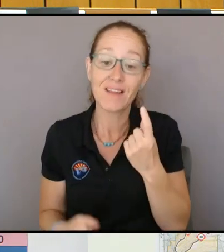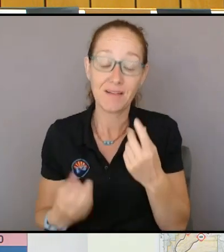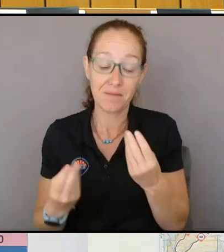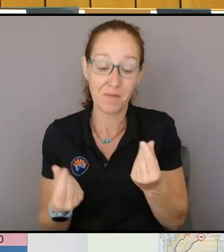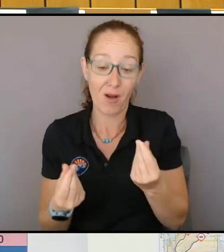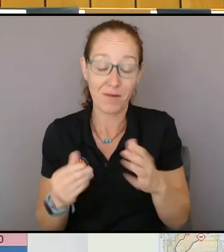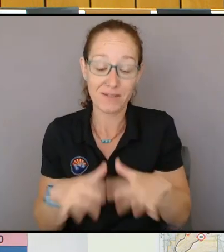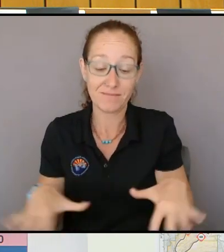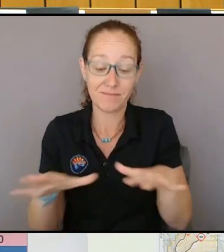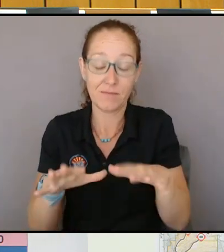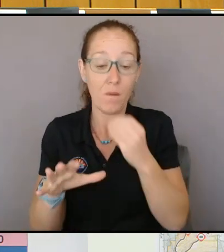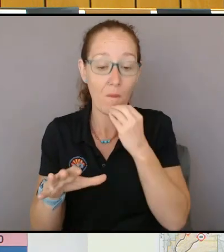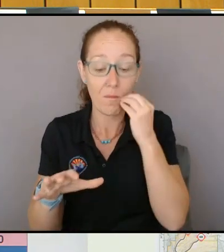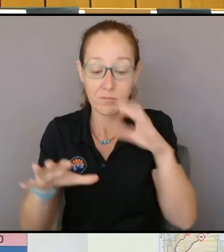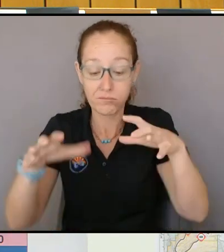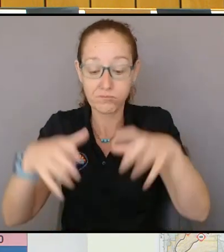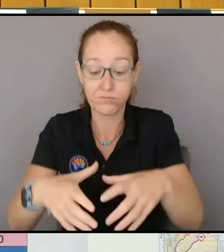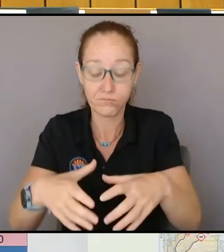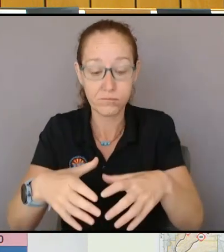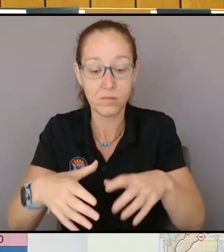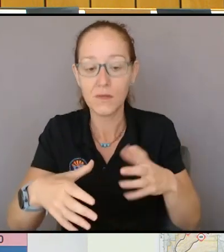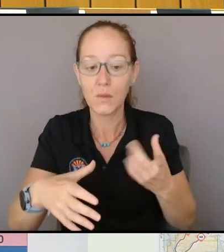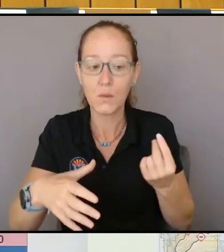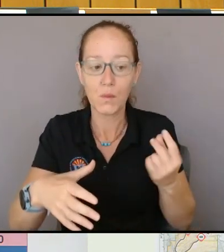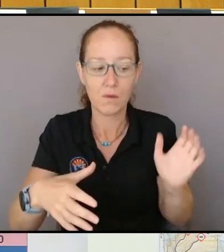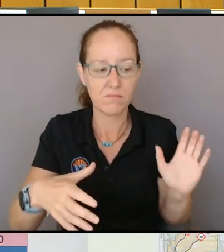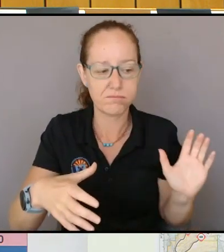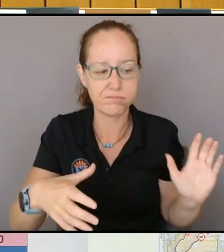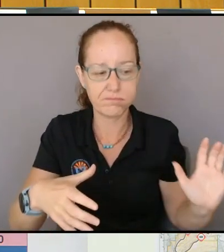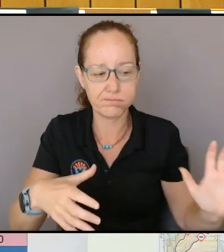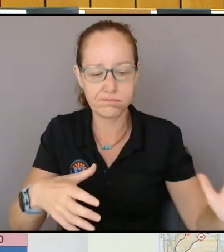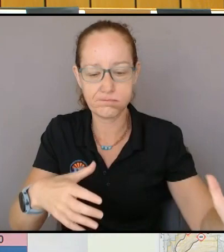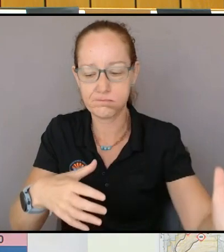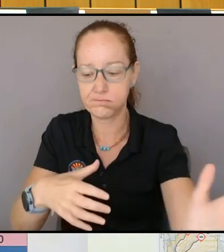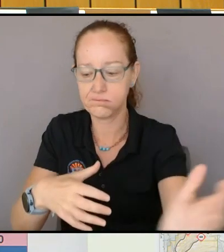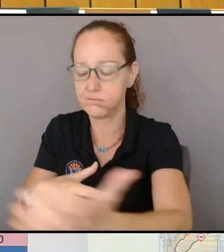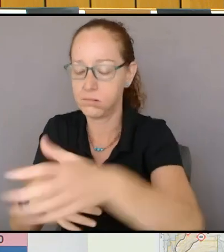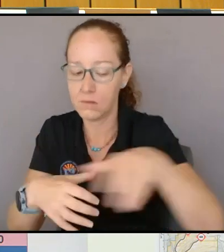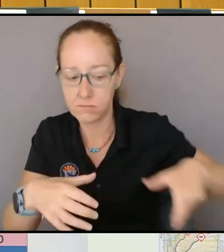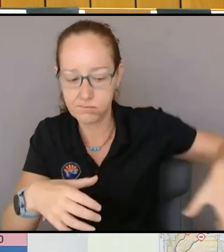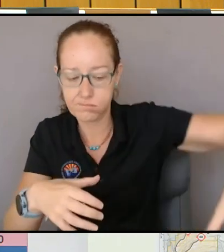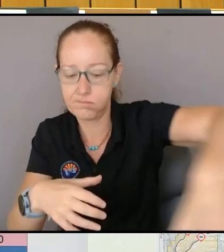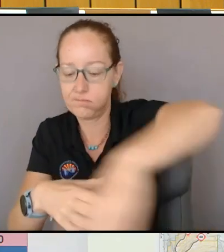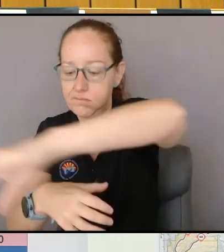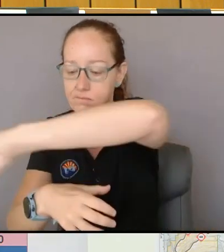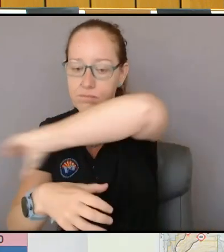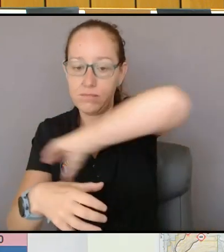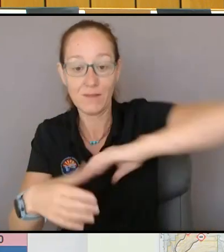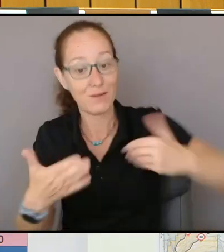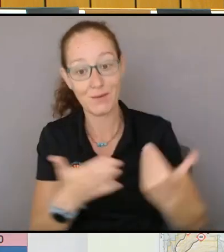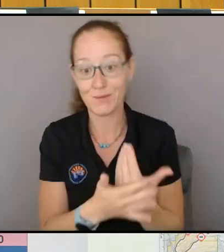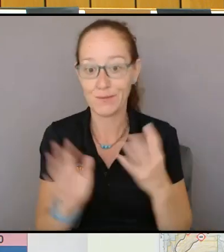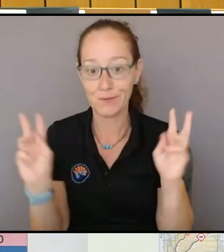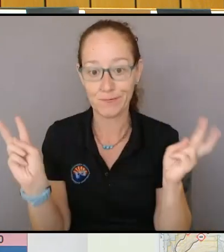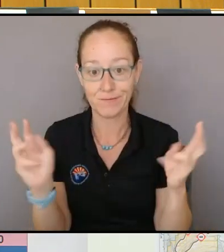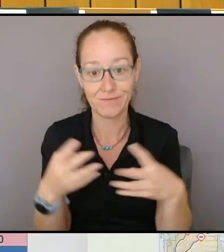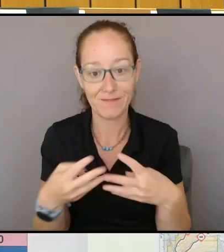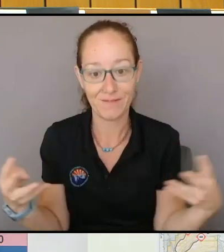dozer line and that could catch, you know, the vegetation on fire and move it towards those homes, then crews are continually